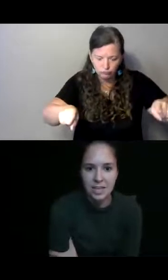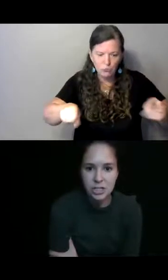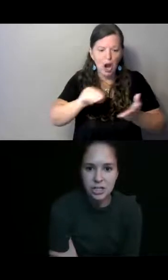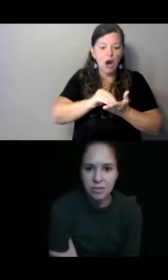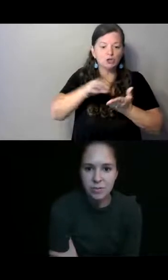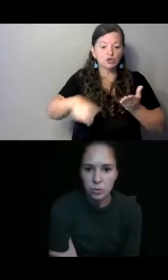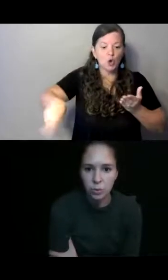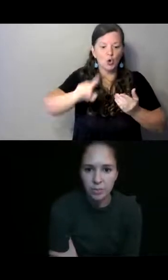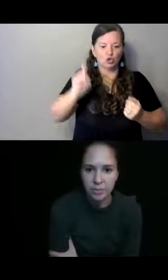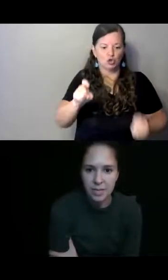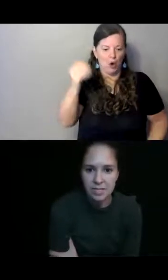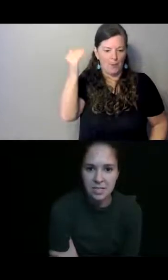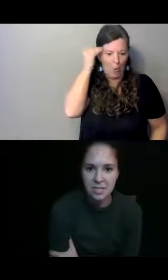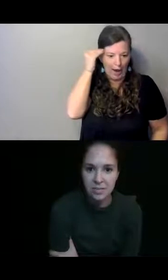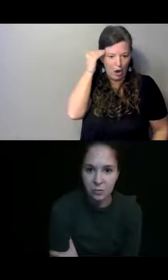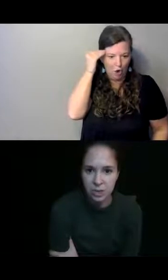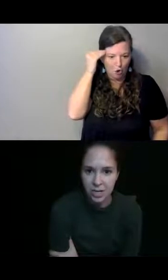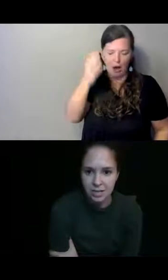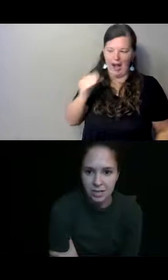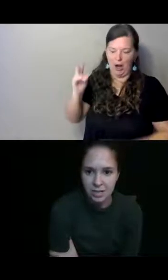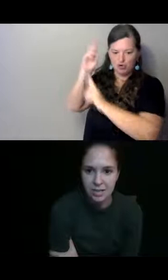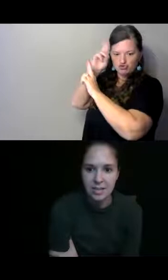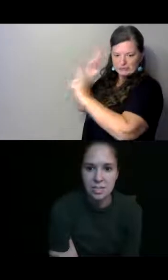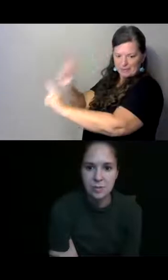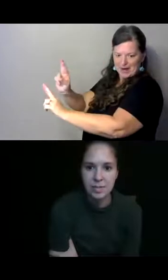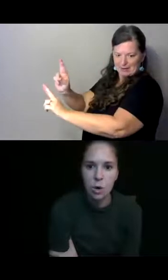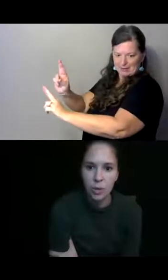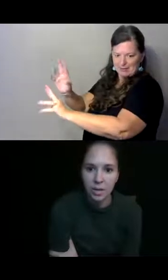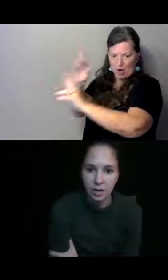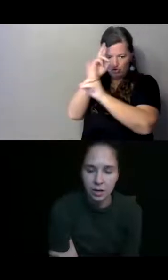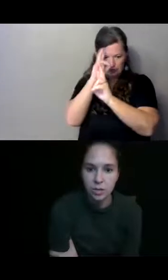Each individual is differentiated and they need to be aware and